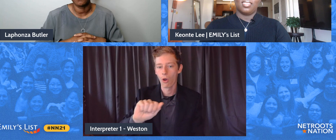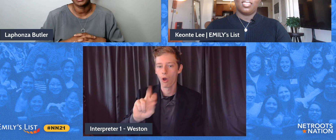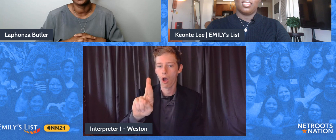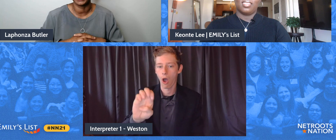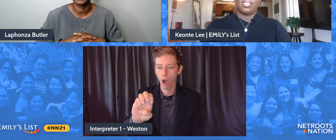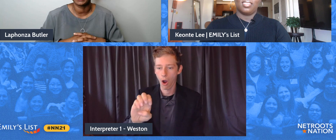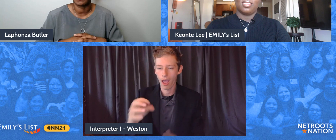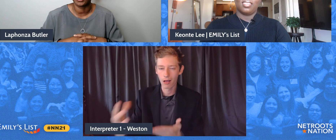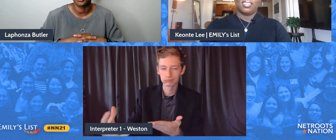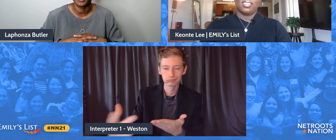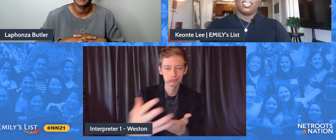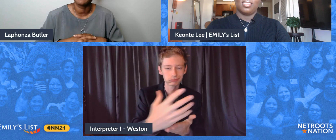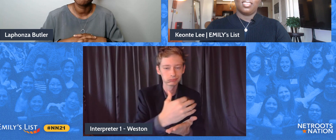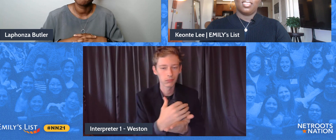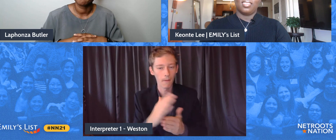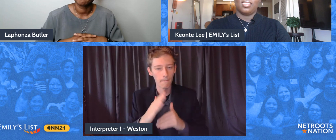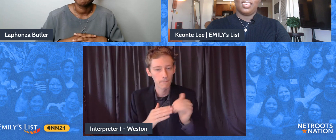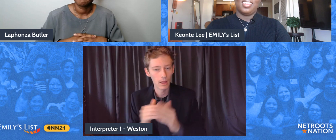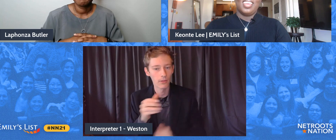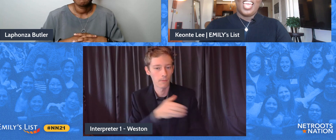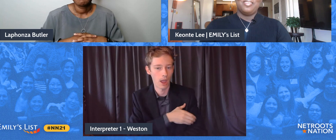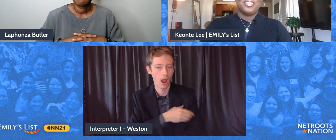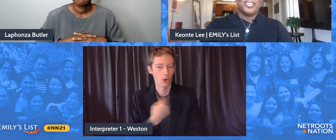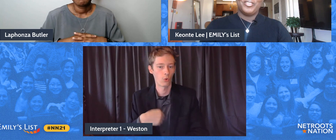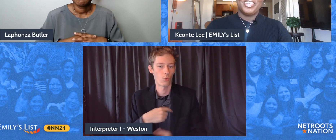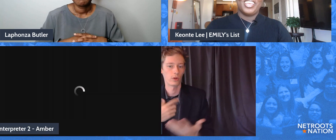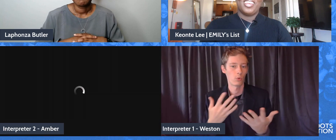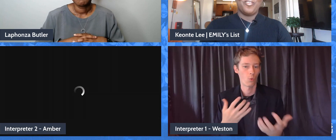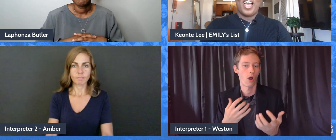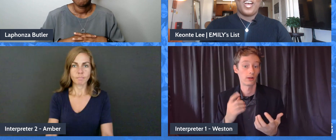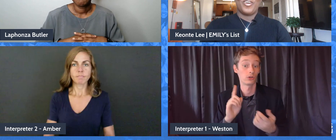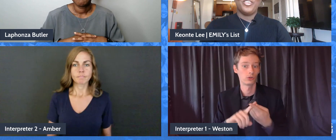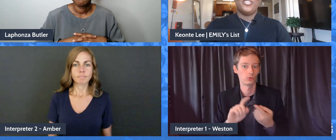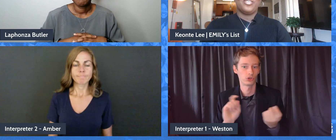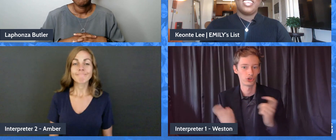for the change that we wanna create. Absolutely. Wow!